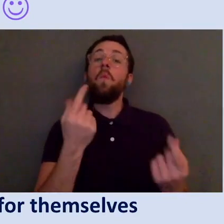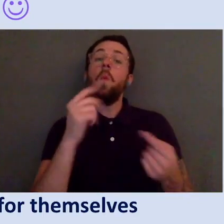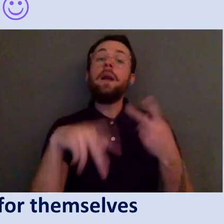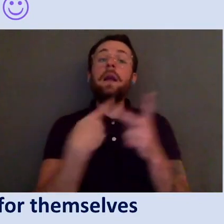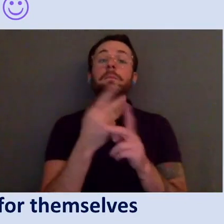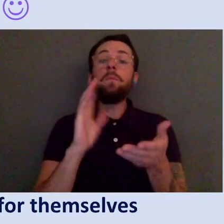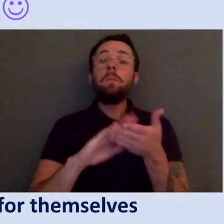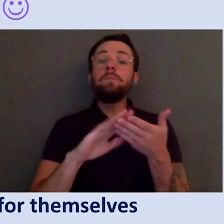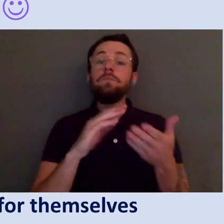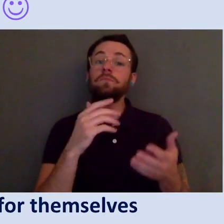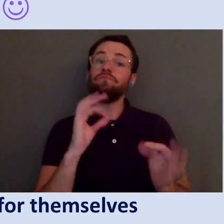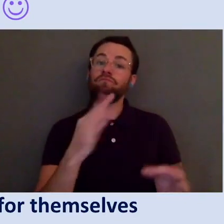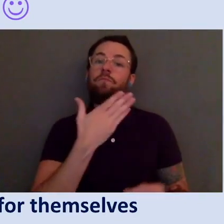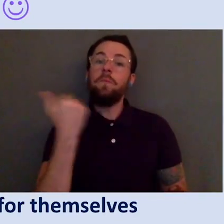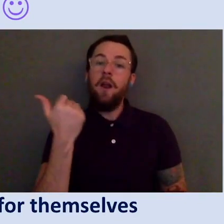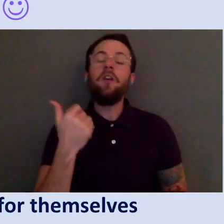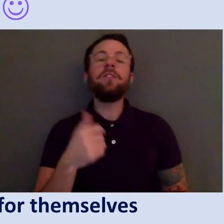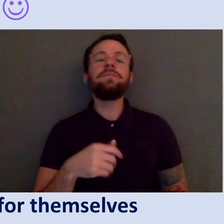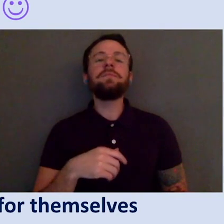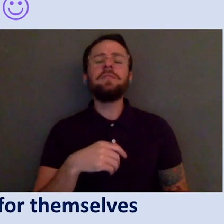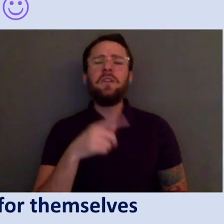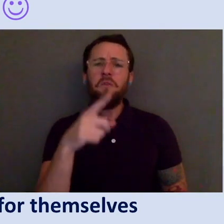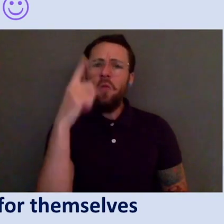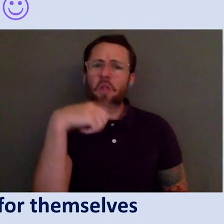That can really affect somebody's self-esteem.